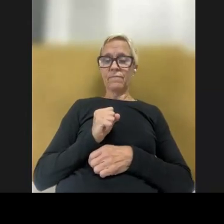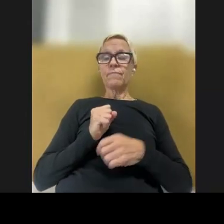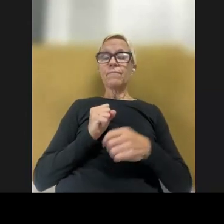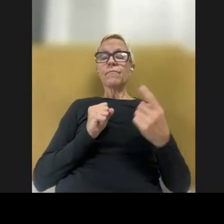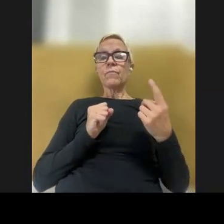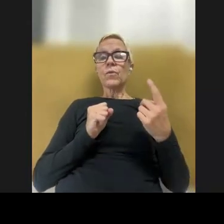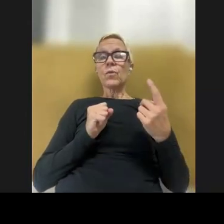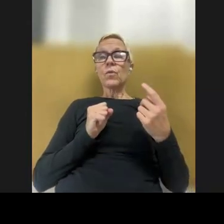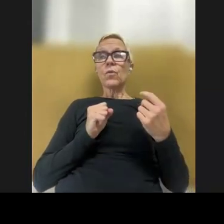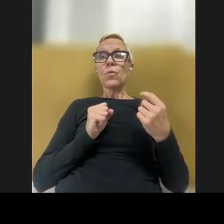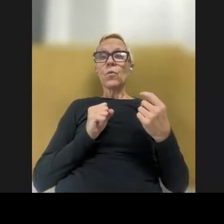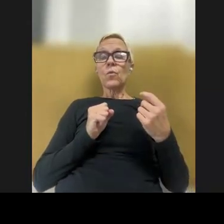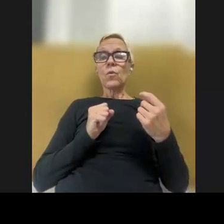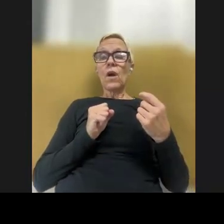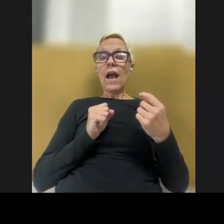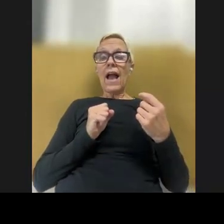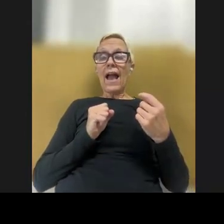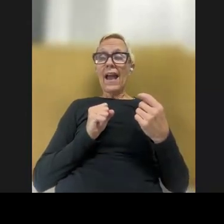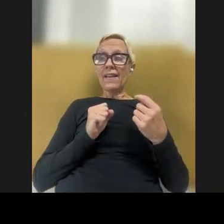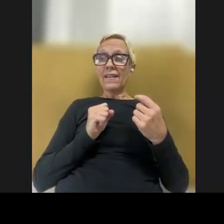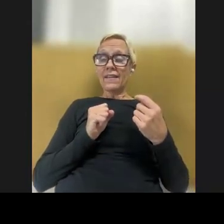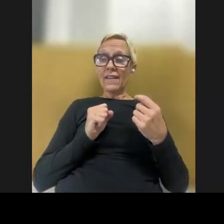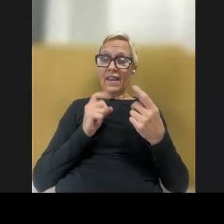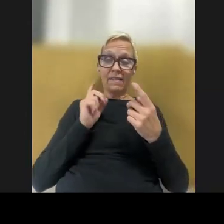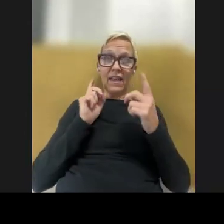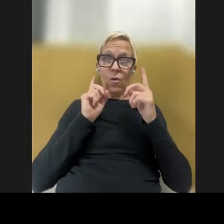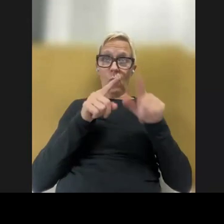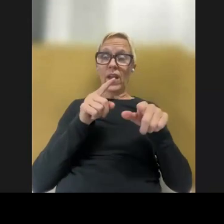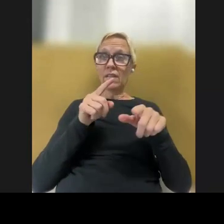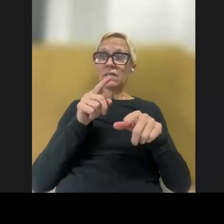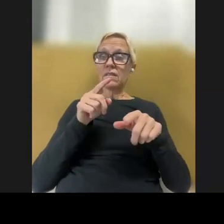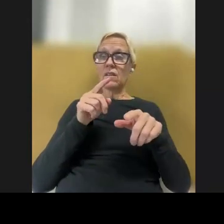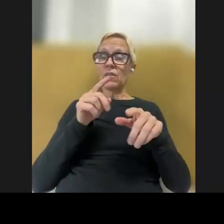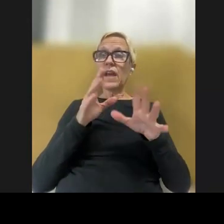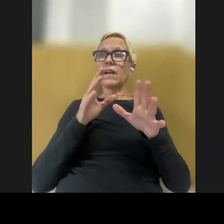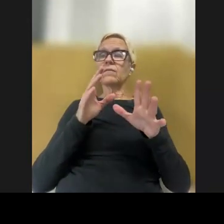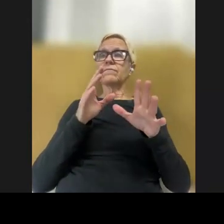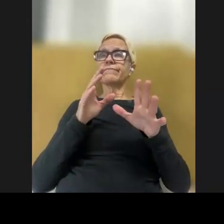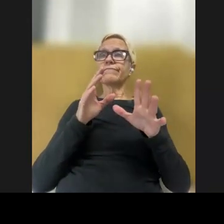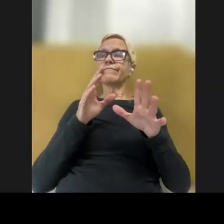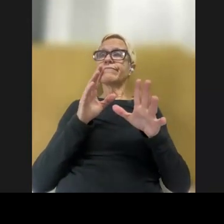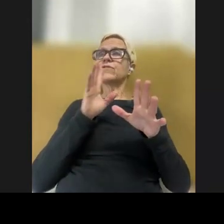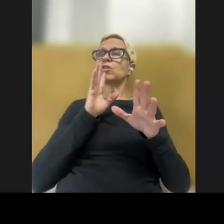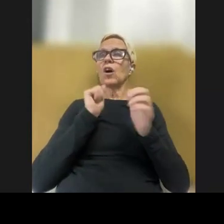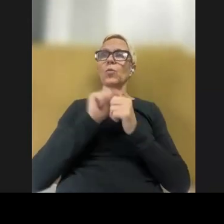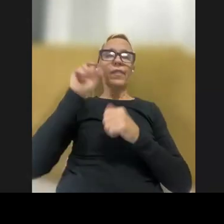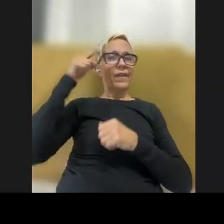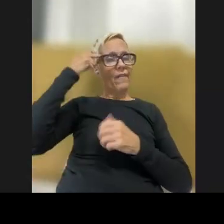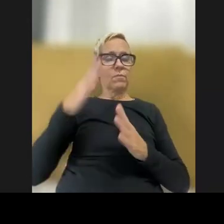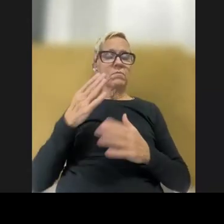But when they came down and they realized it wasn't a rural versus urban issue, it was just because of where we were located, then, that's when they, they went ahead and went back to D.C. and calibrated their plan to come and -- anyway, come back to Kansas. And when they got here they they went to Brownback.